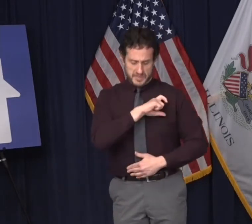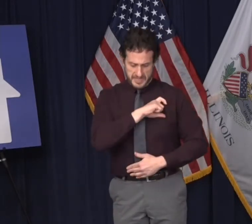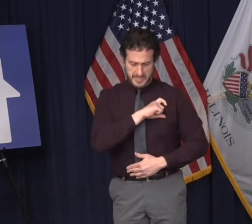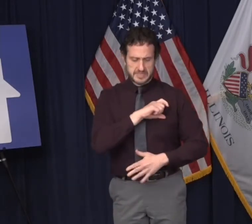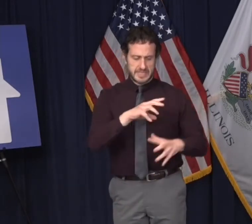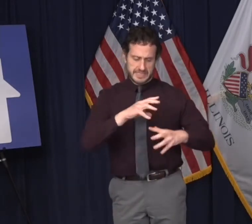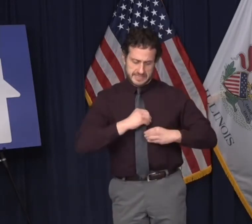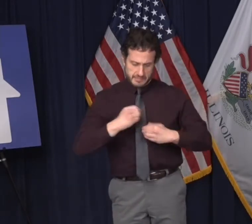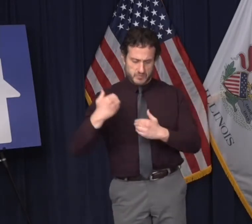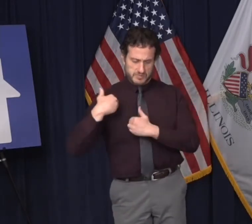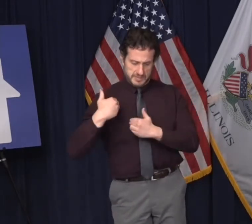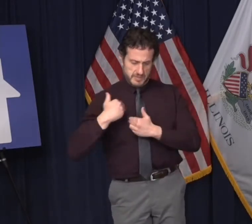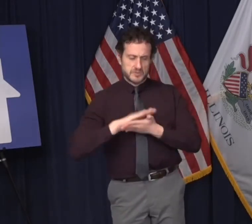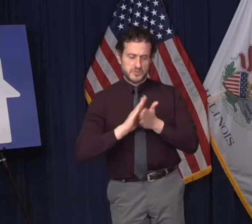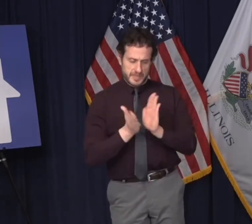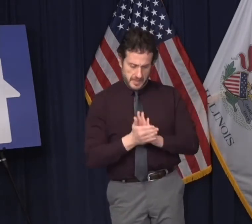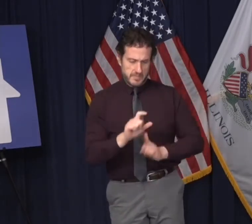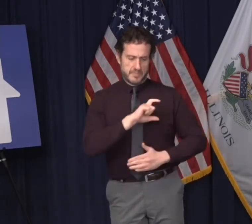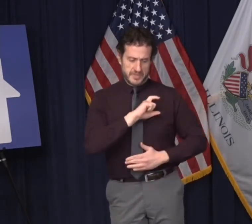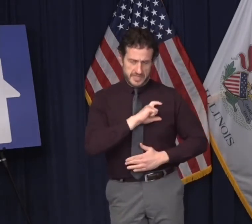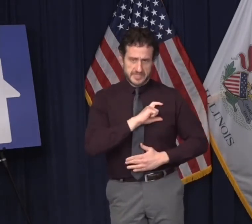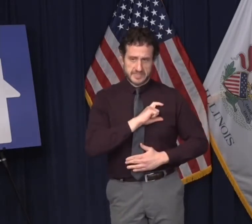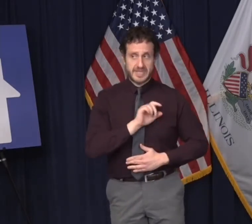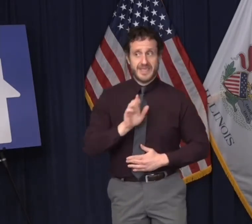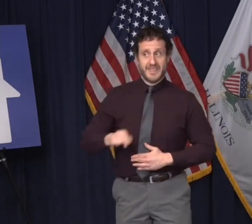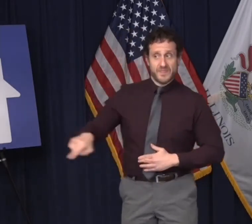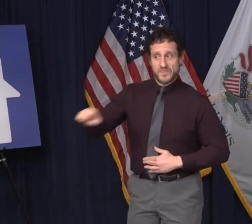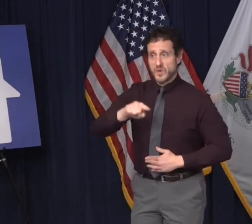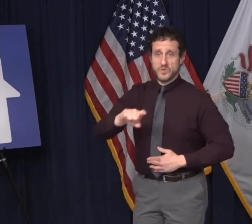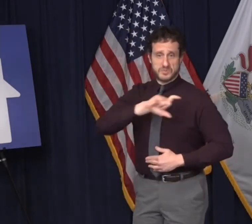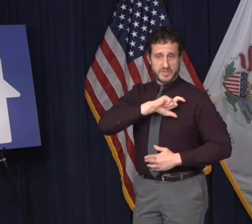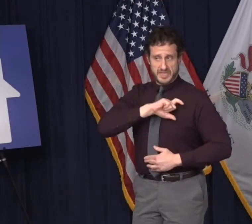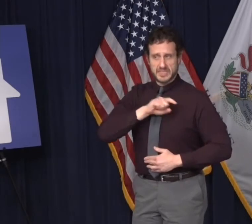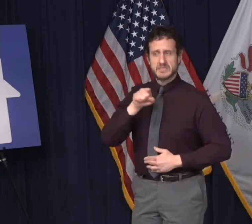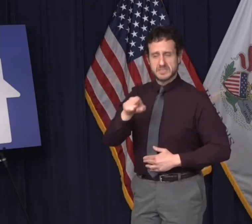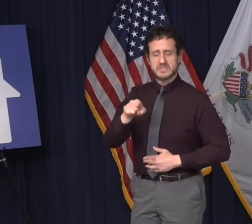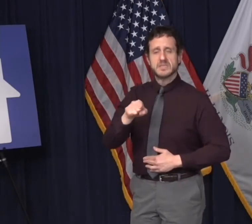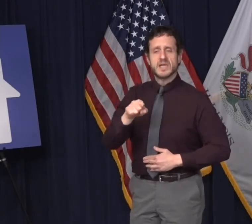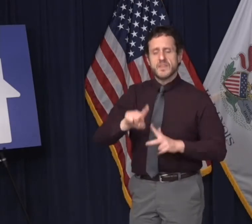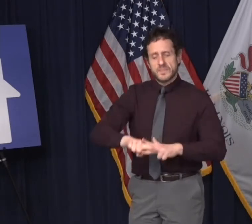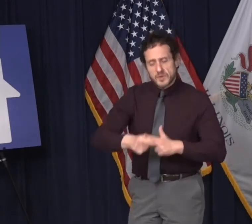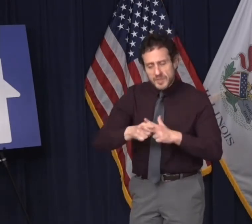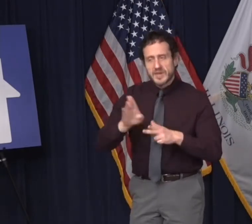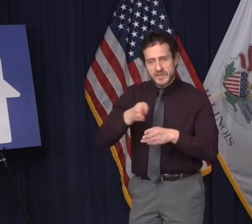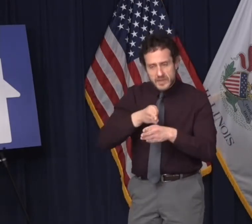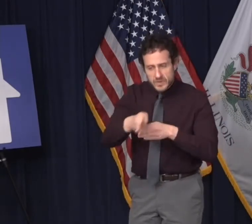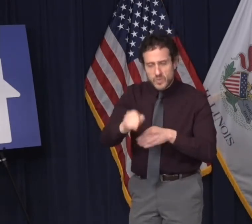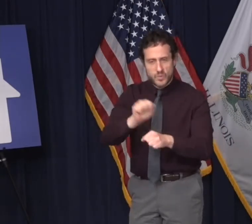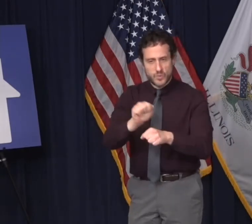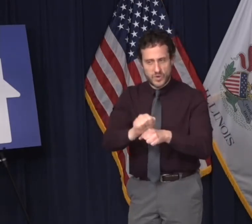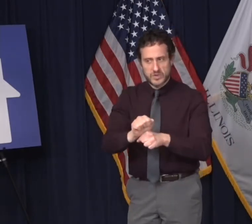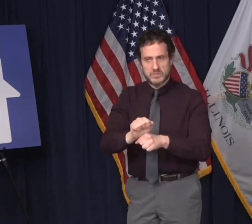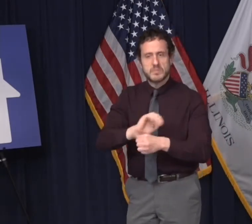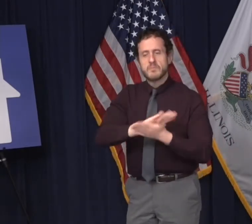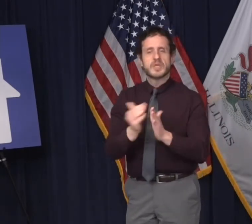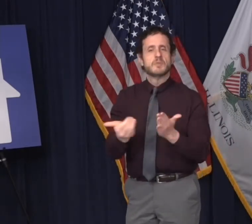THEIR MISSION IN THIS WAY AT THIS TIME, THESE OFFICERS, THESE TROOPERS ARE LAUNCHING THEIR